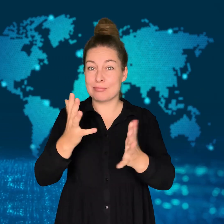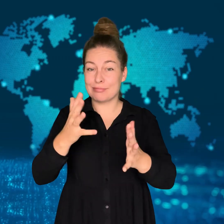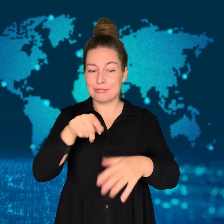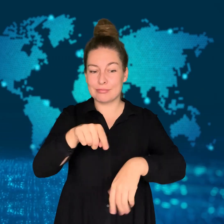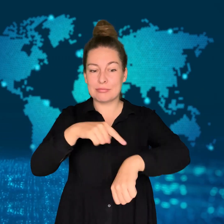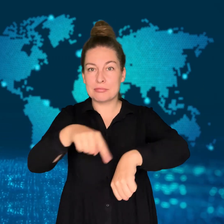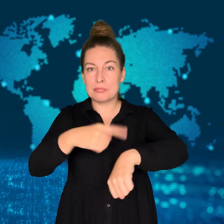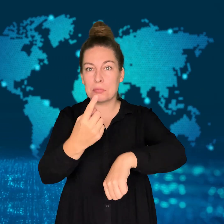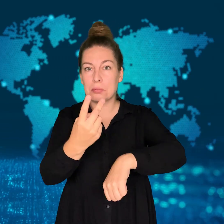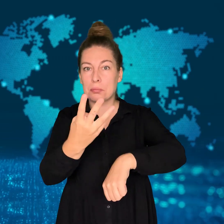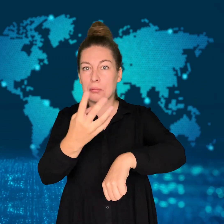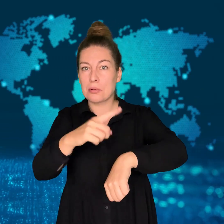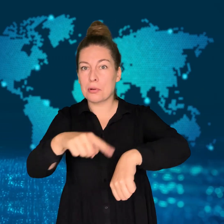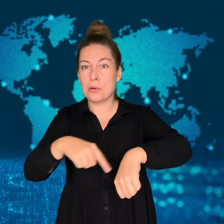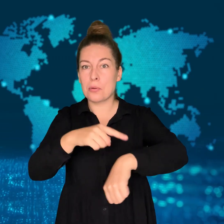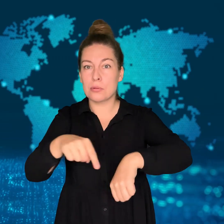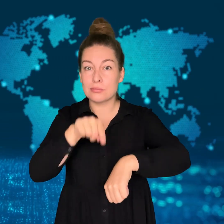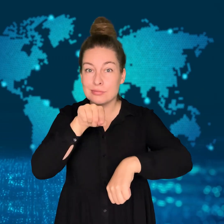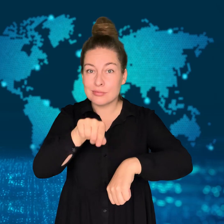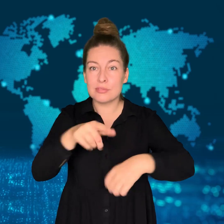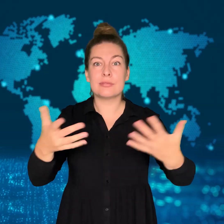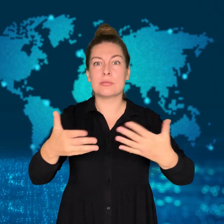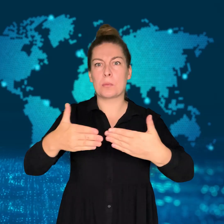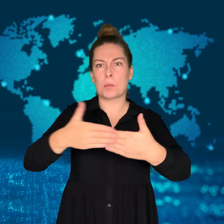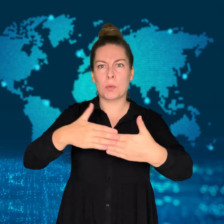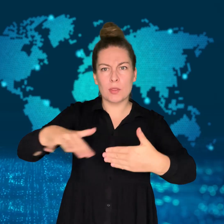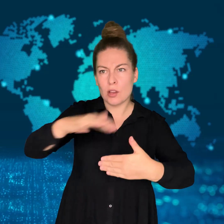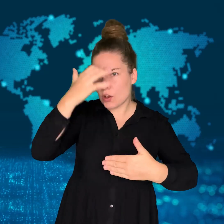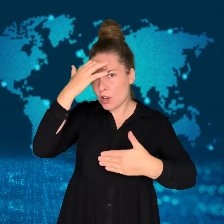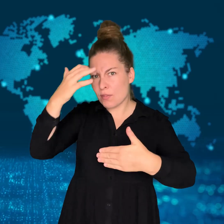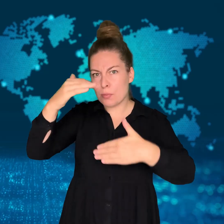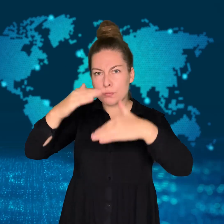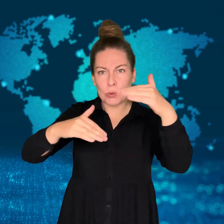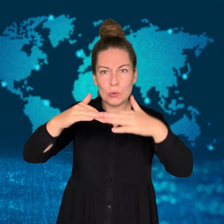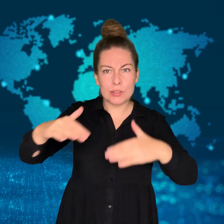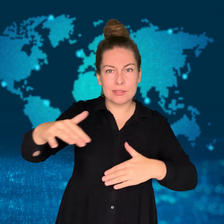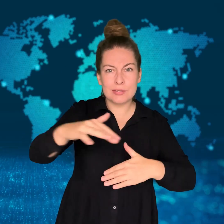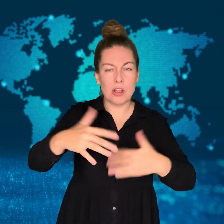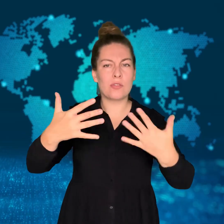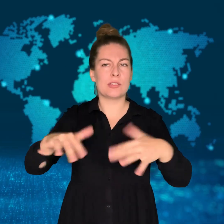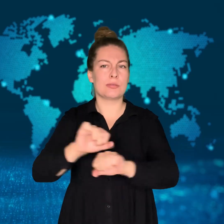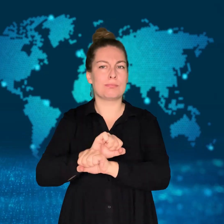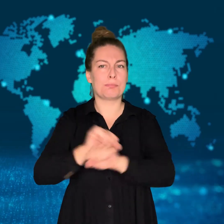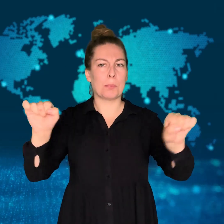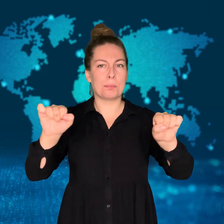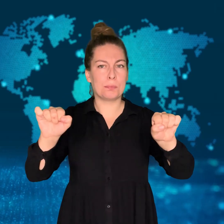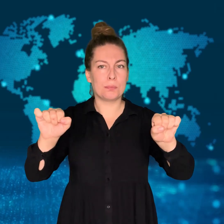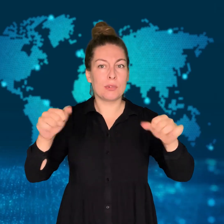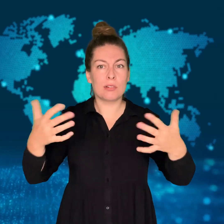as they were due to return from their summer break.